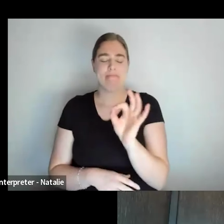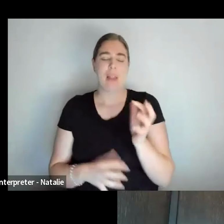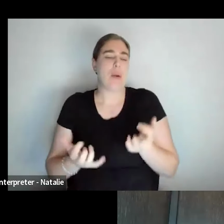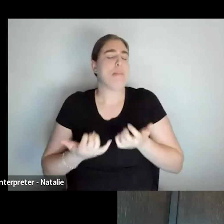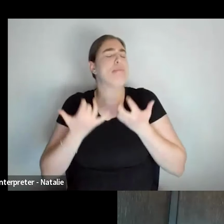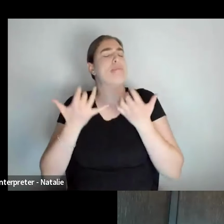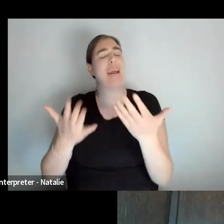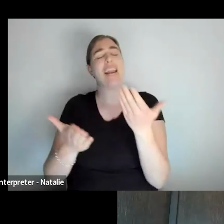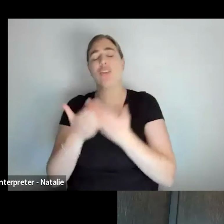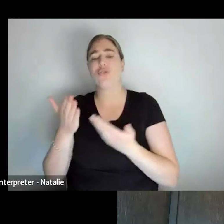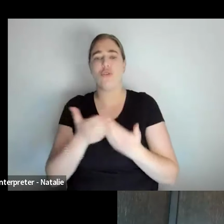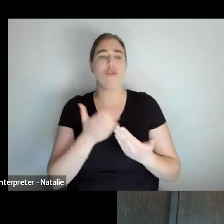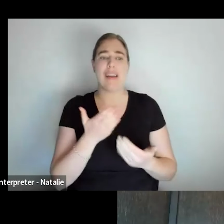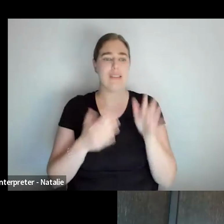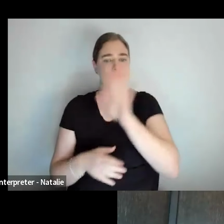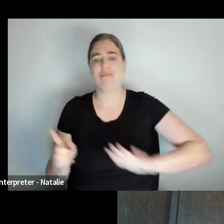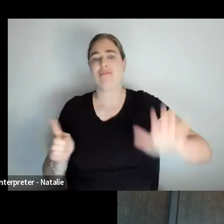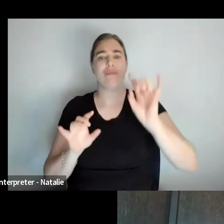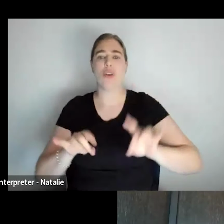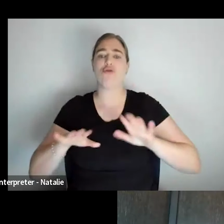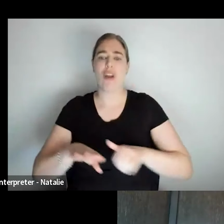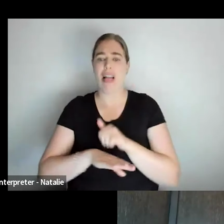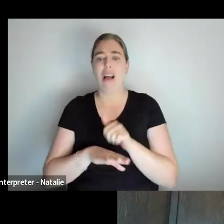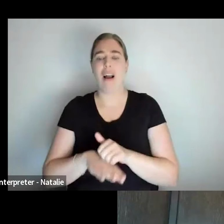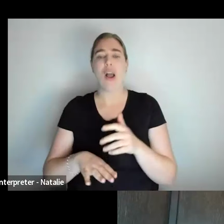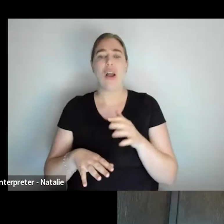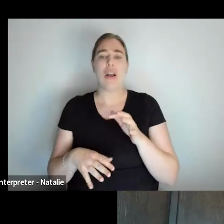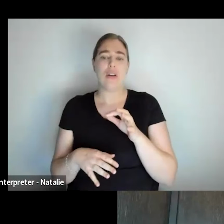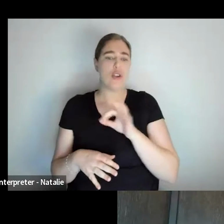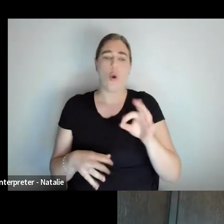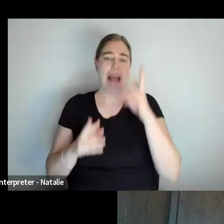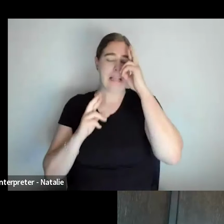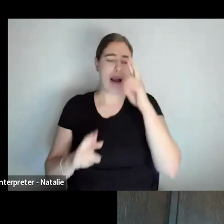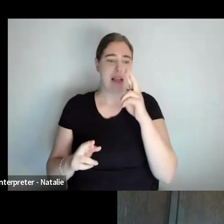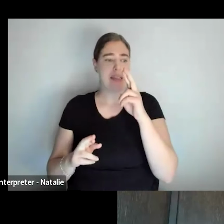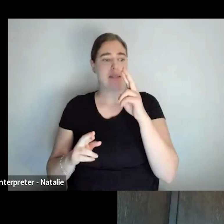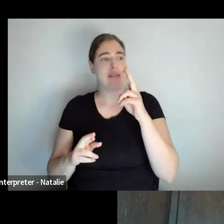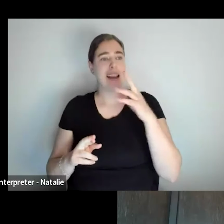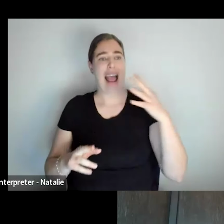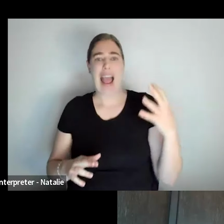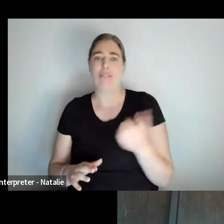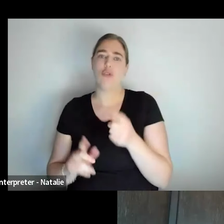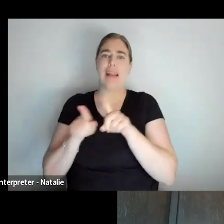many complex and deep stories. We don't expected to be exactly what you expect out of Australia,